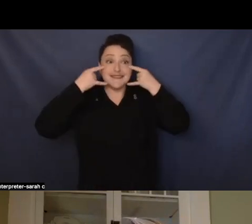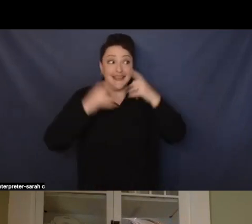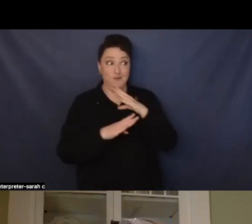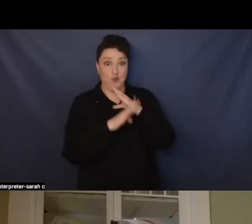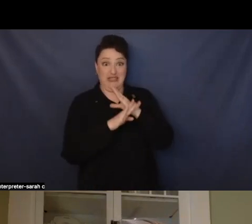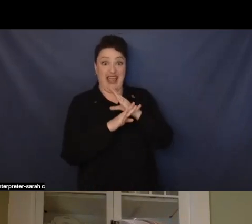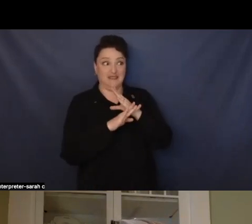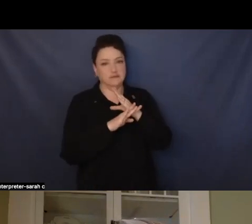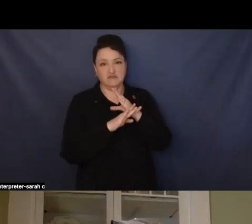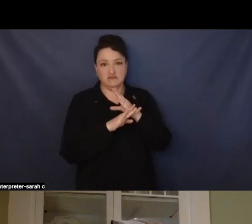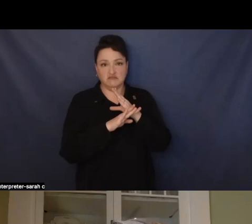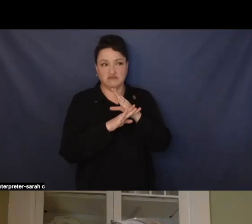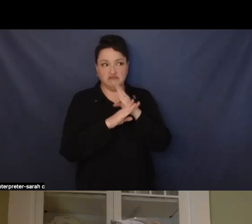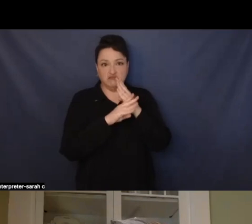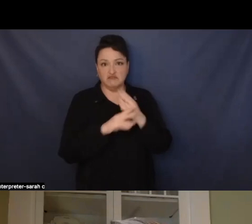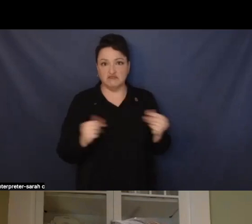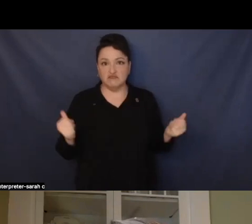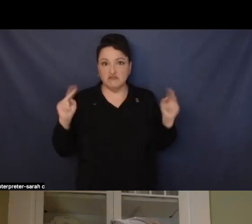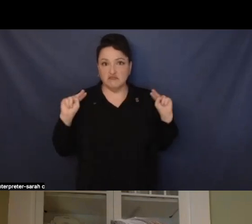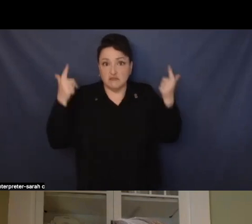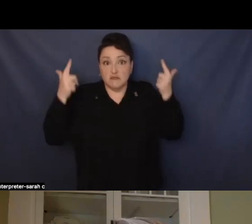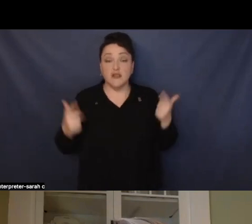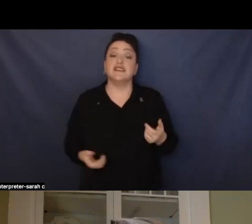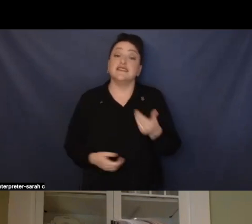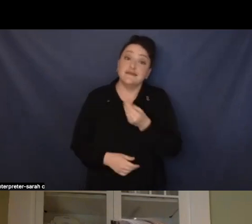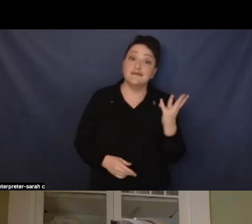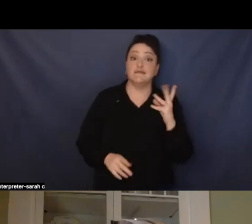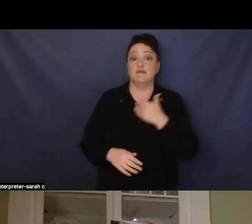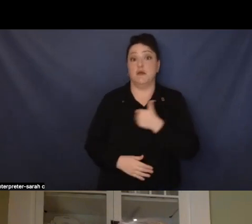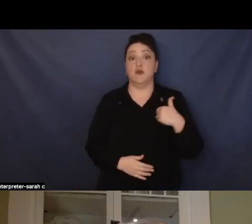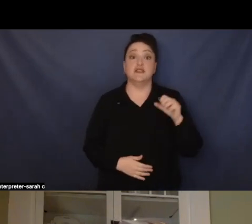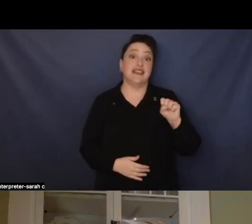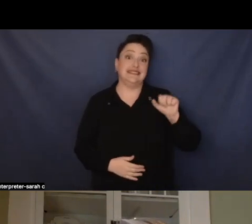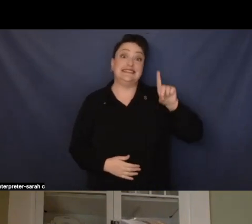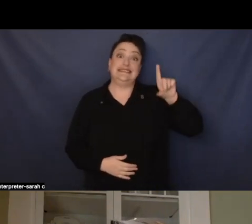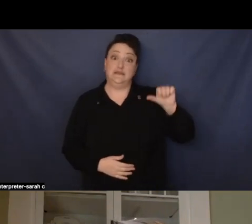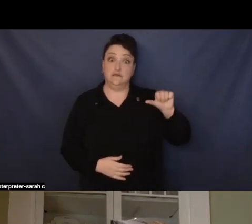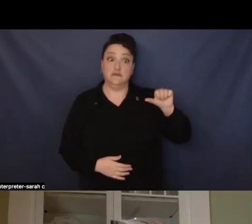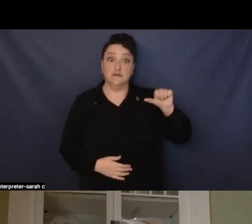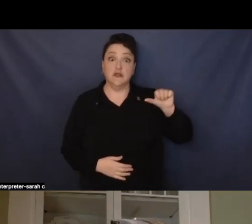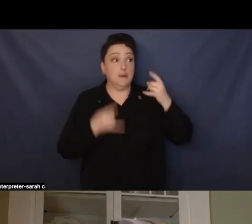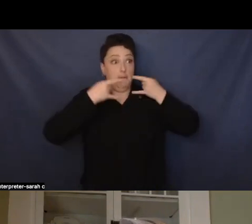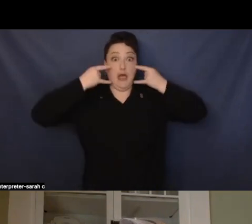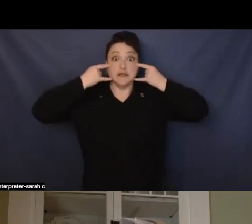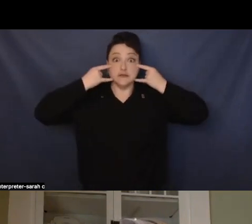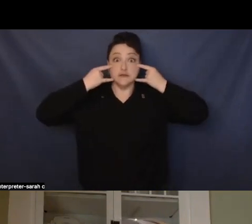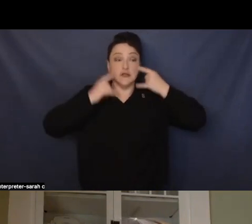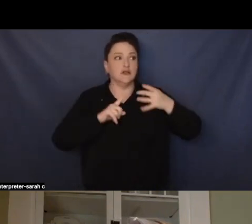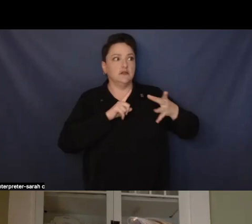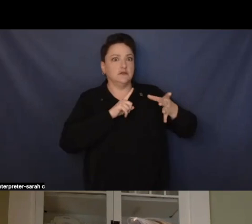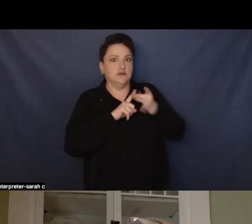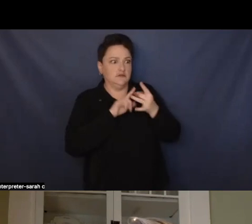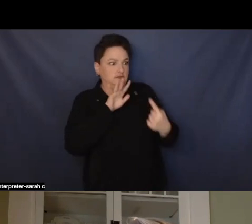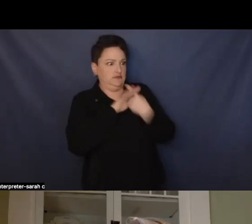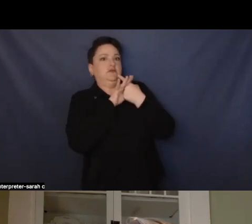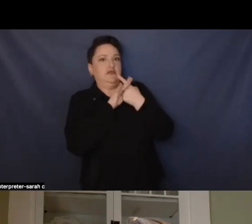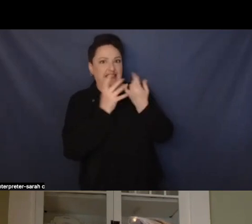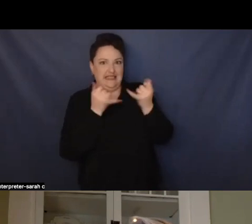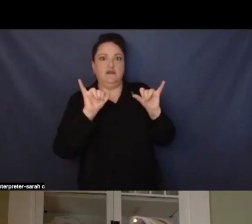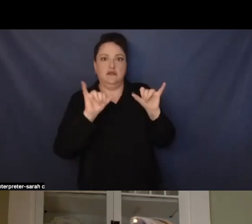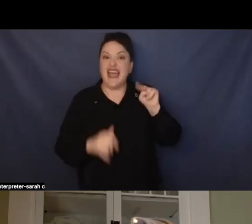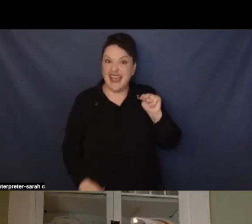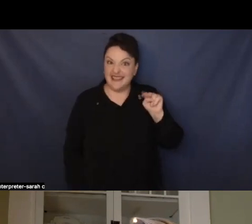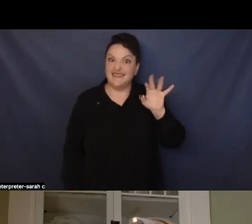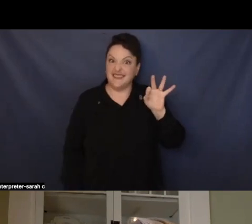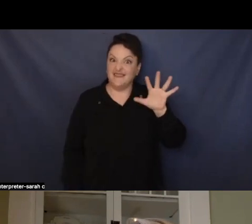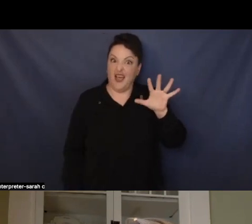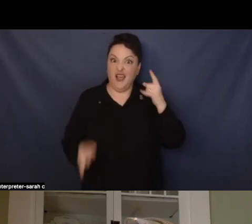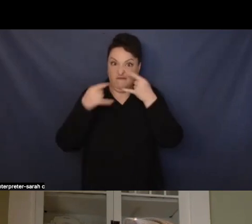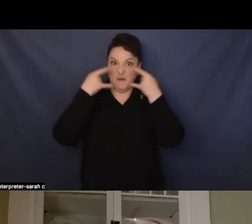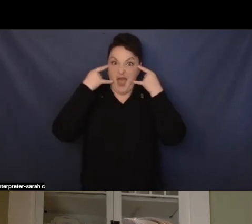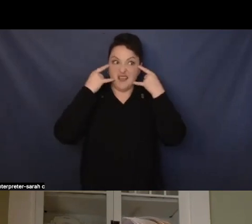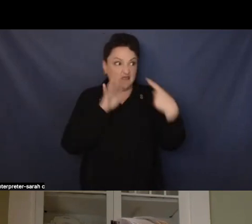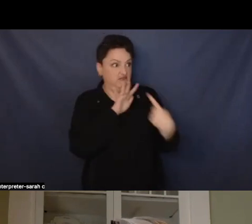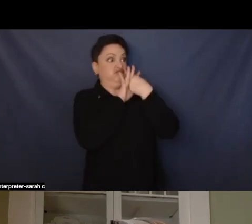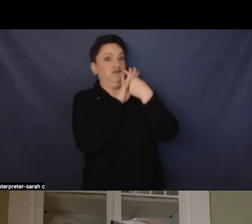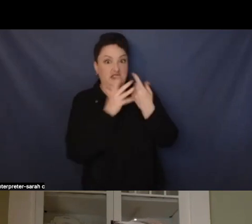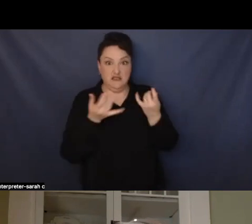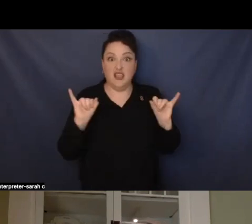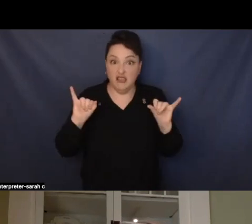of NSDA who have experienced becoming infected while wearing an N-95. But being in indoor